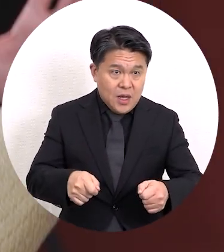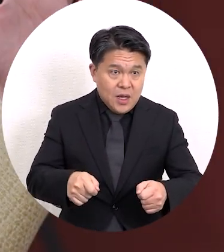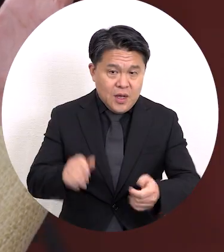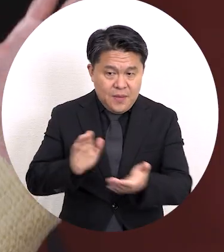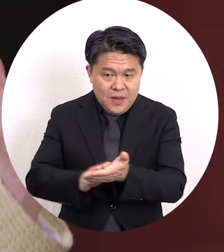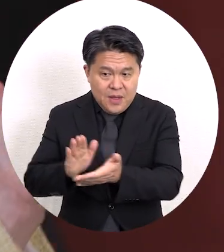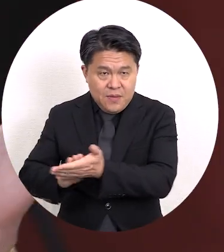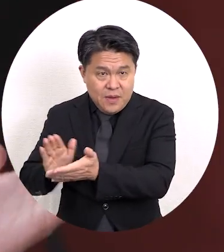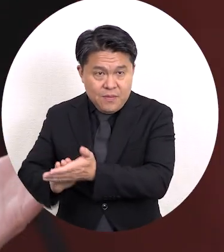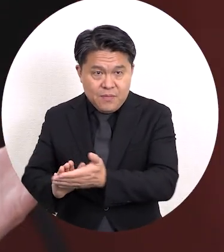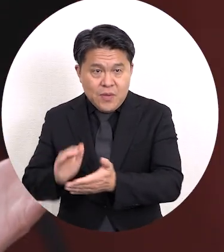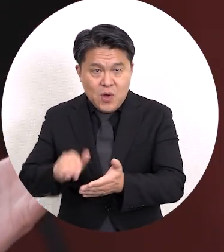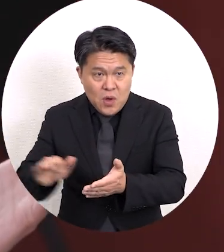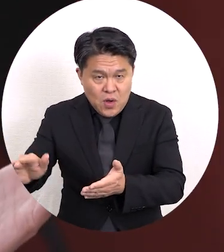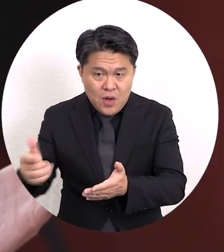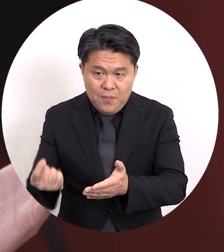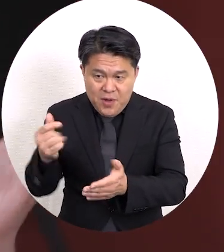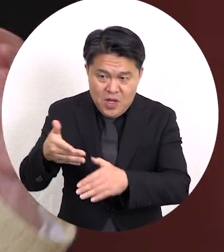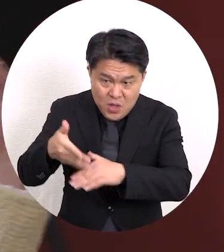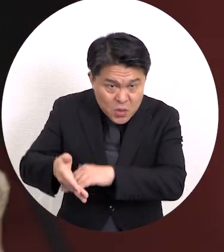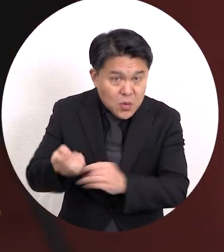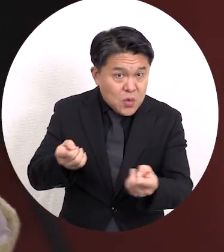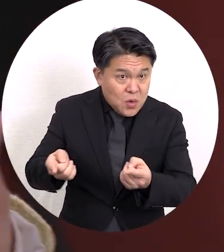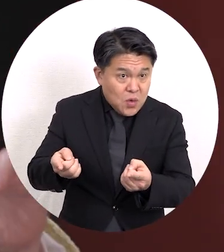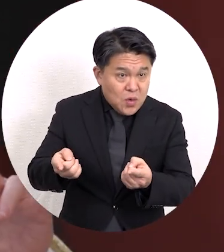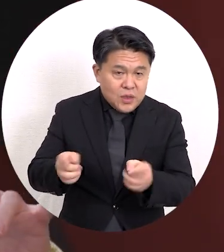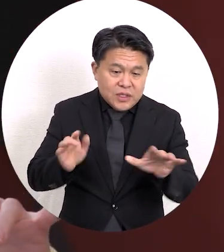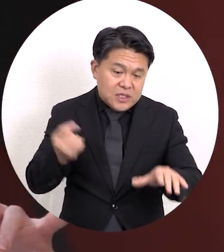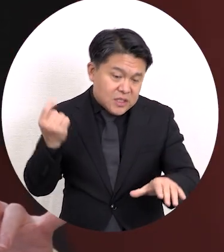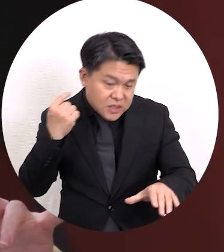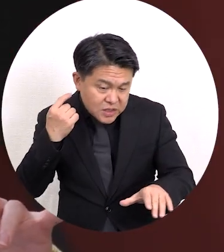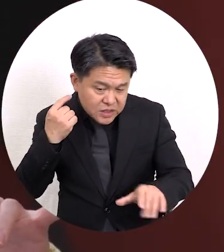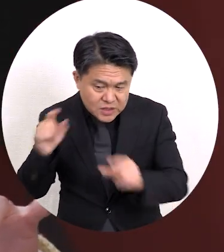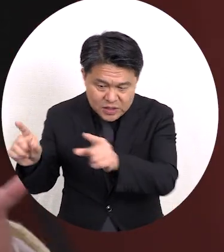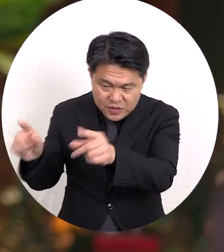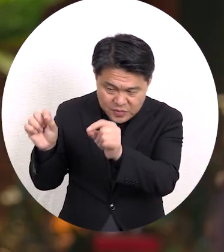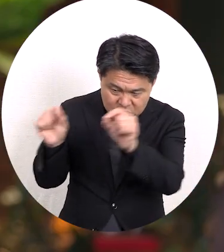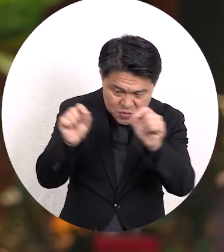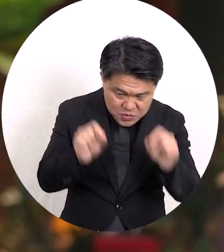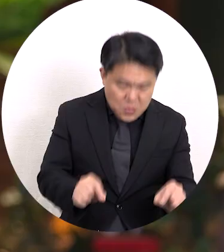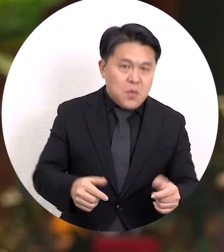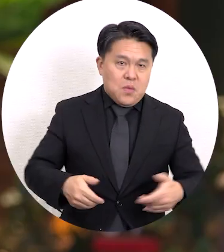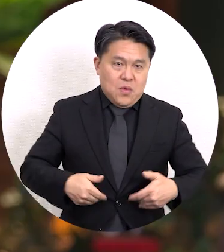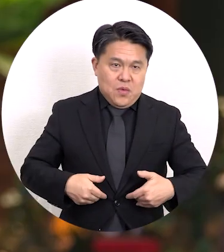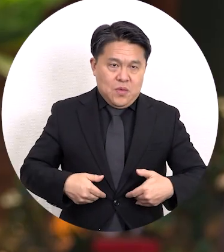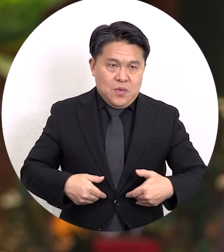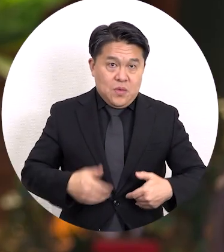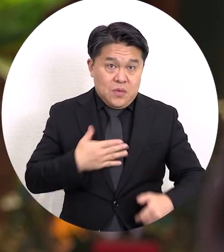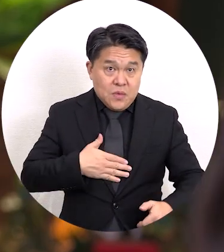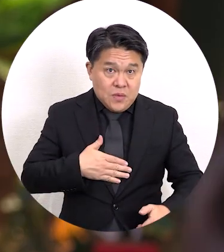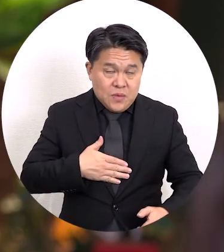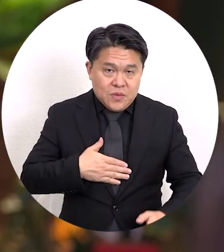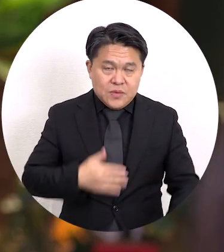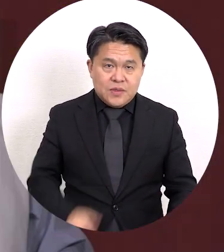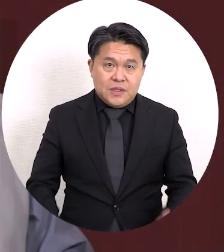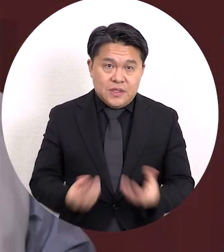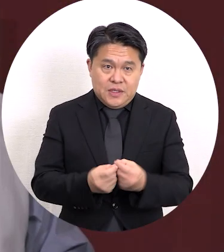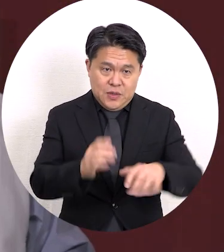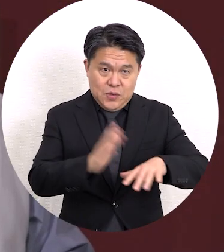to separate and differentiate the sounds in real-time. Look at my fingers.